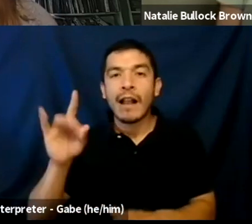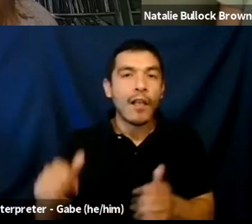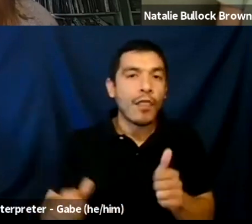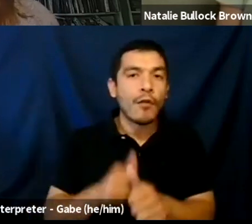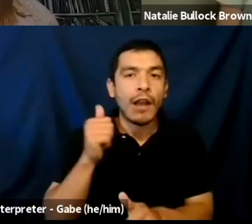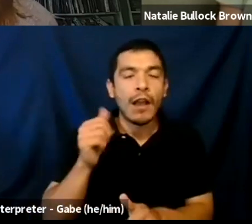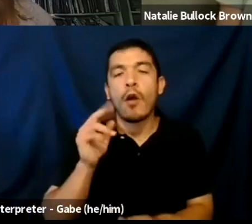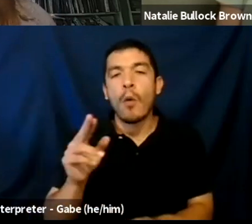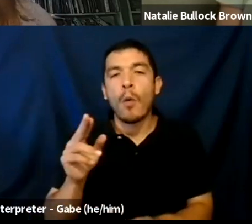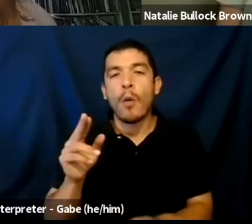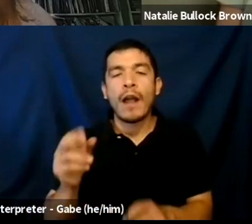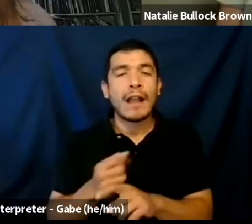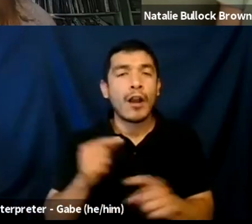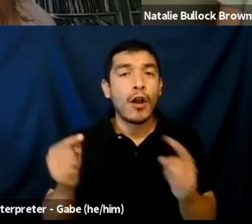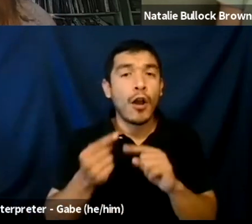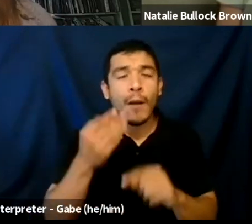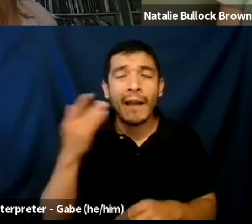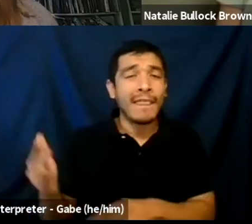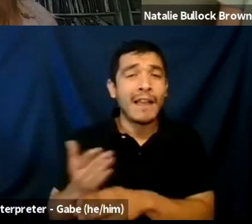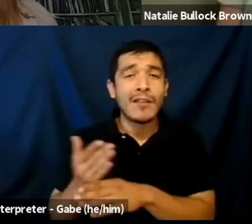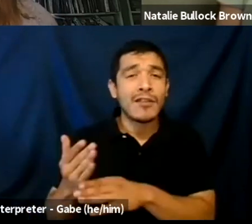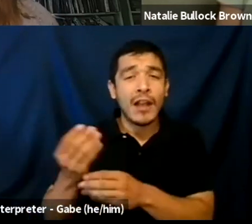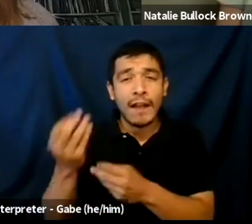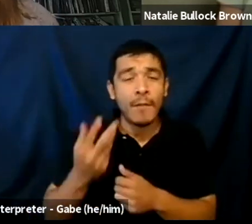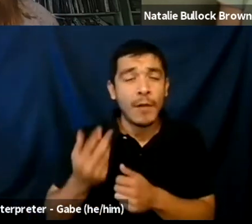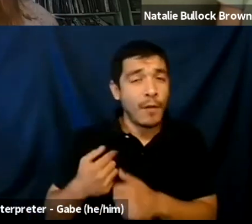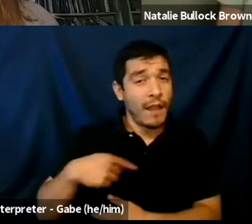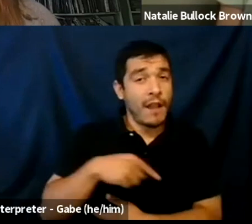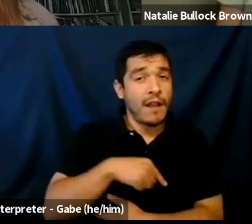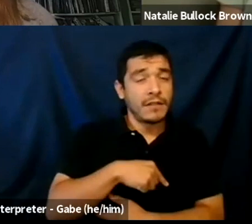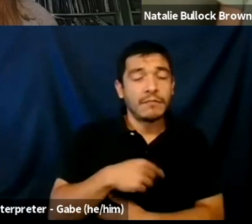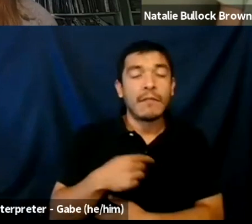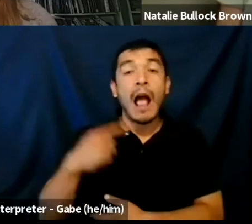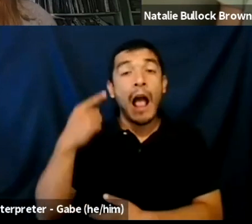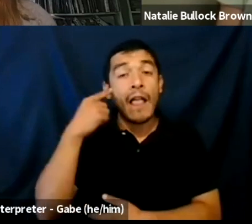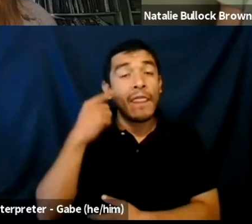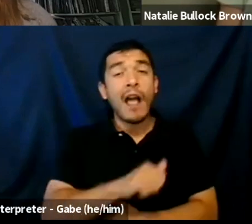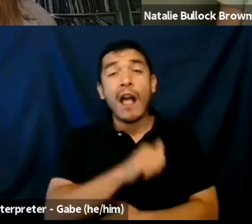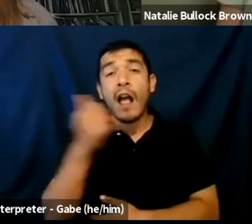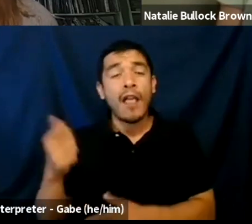because they shared information with us. I think the key other aspect of our work